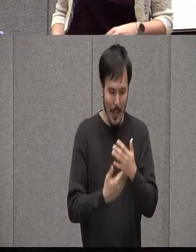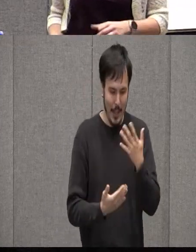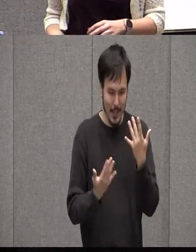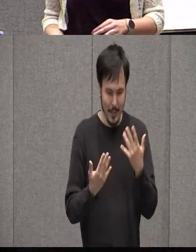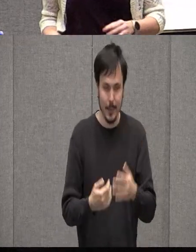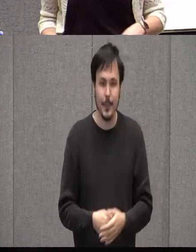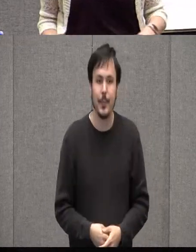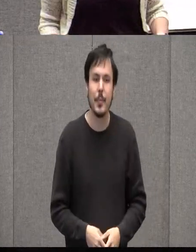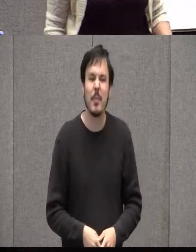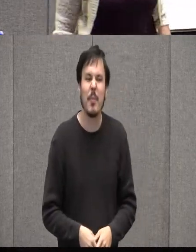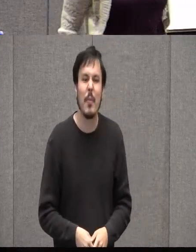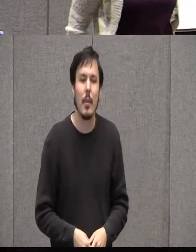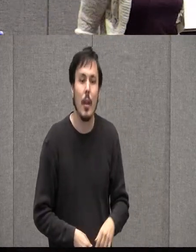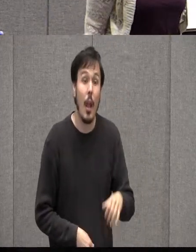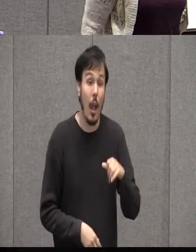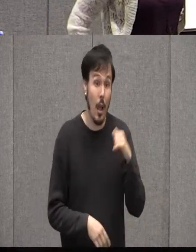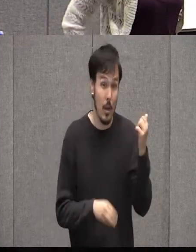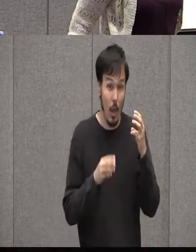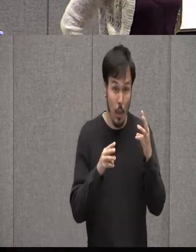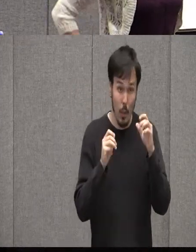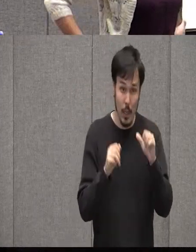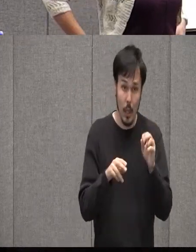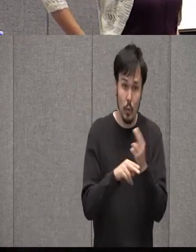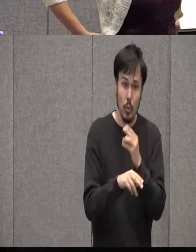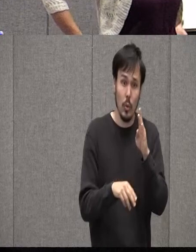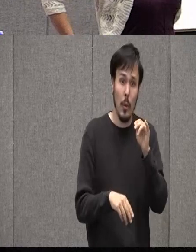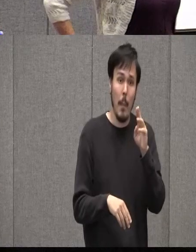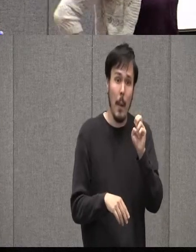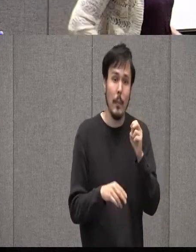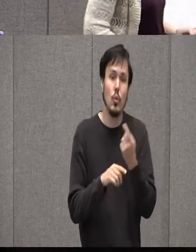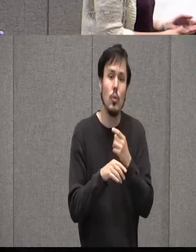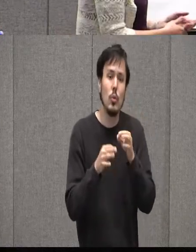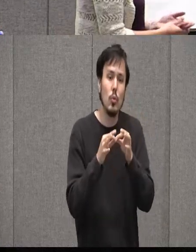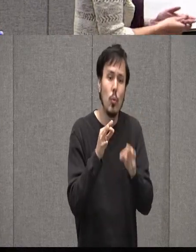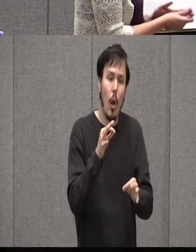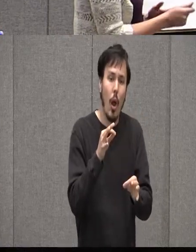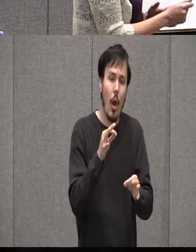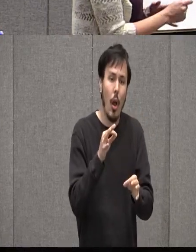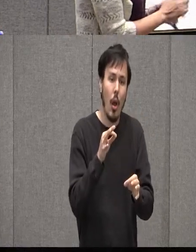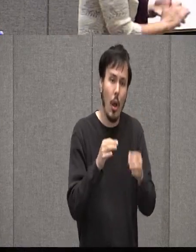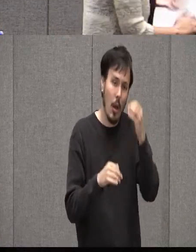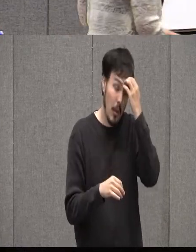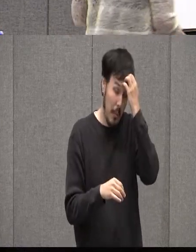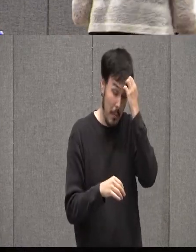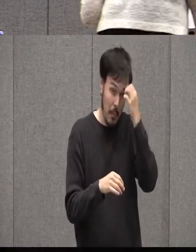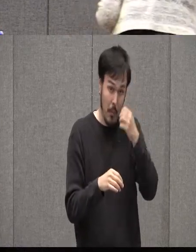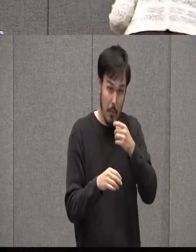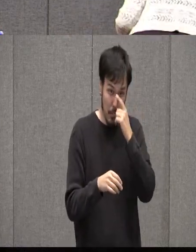is you take a straw and you blow into the, can I borrow that plastic straw? [Ms Potter] Oh yeah.